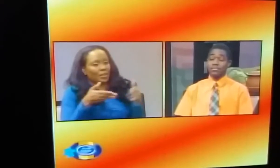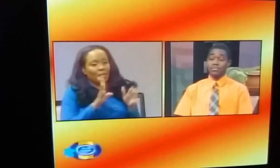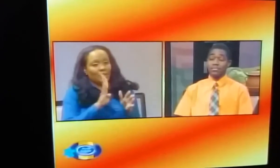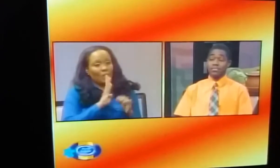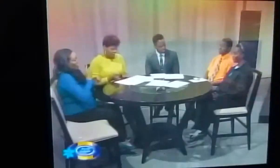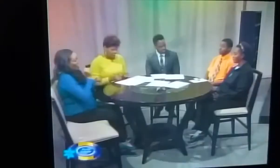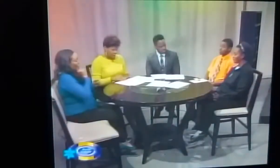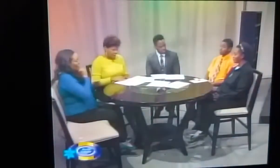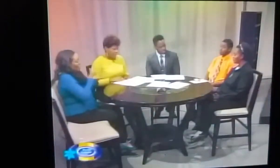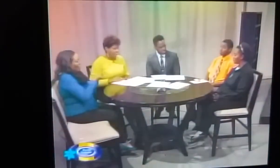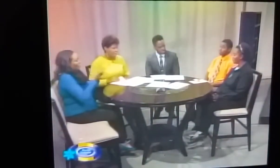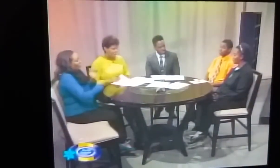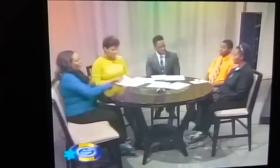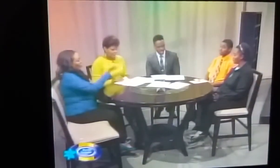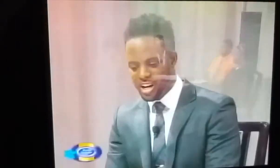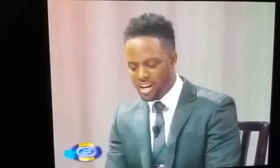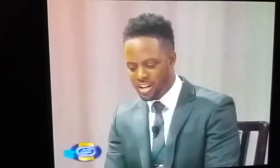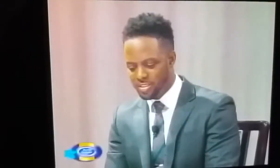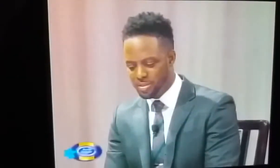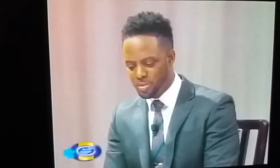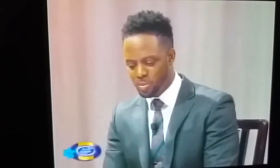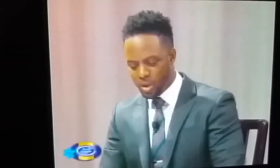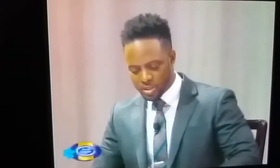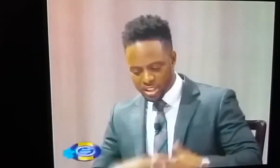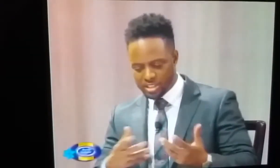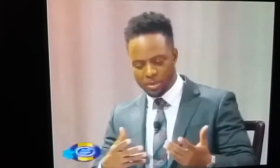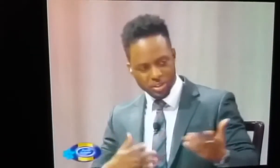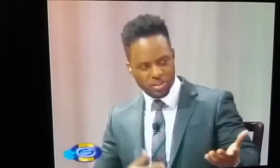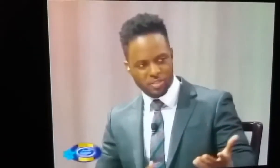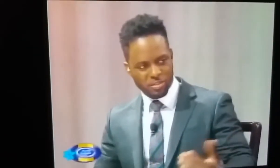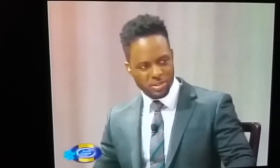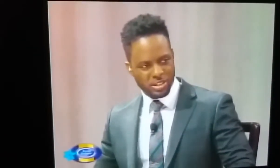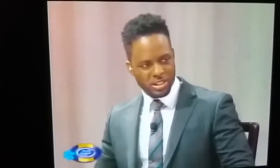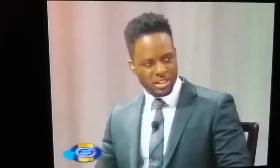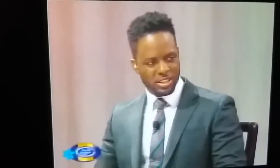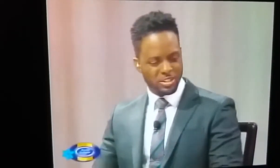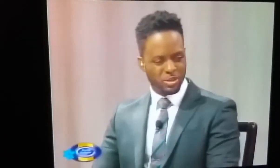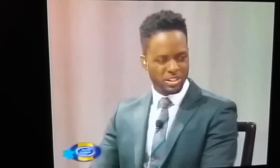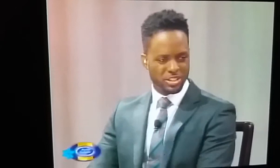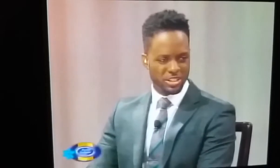as well Sandra good morning to you what does about your involvement in this whole initiative